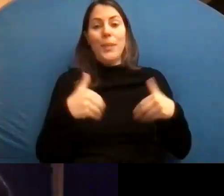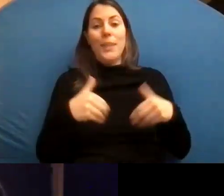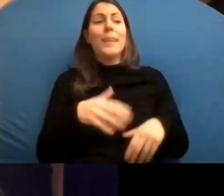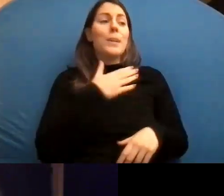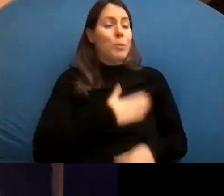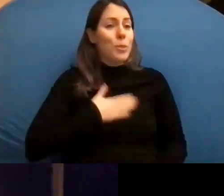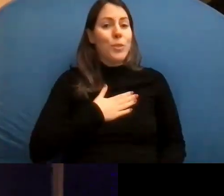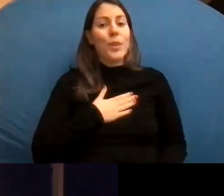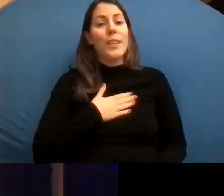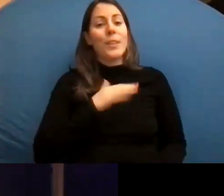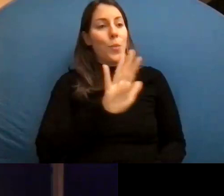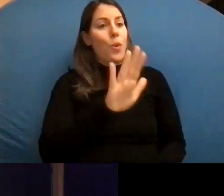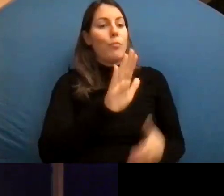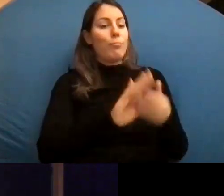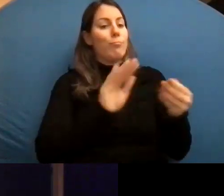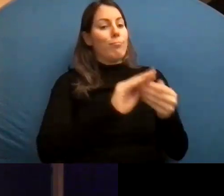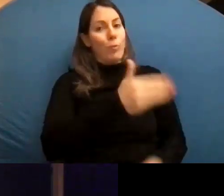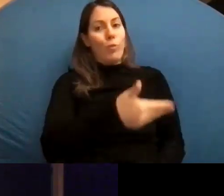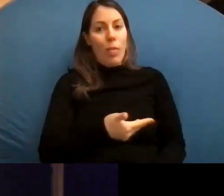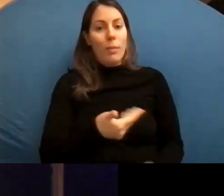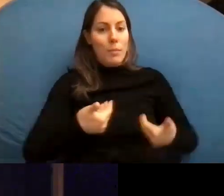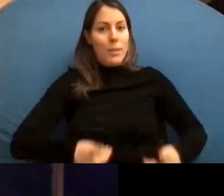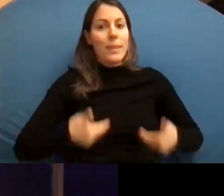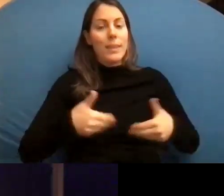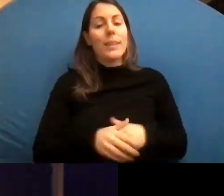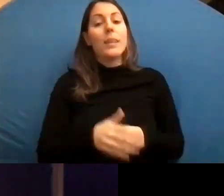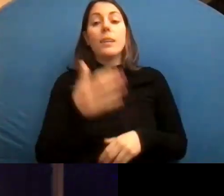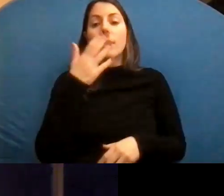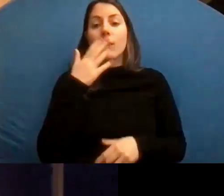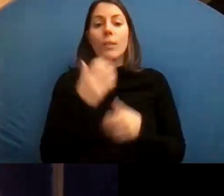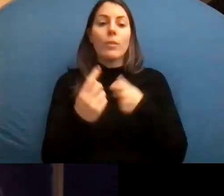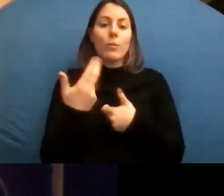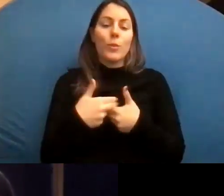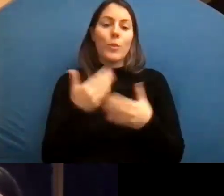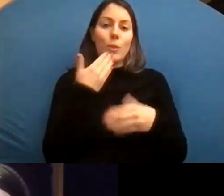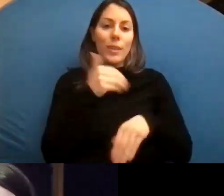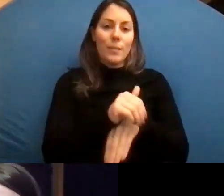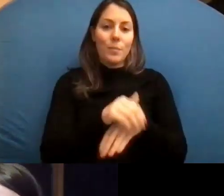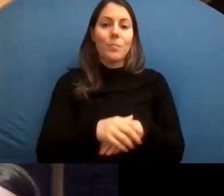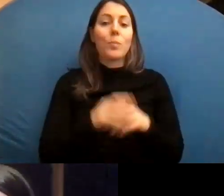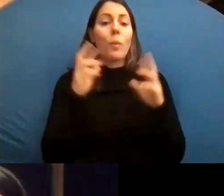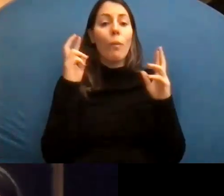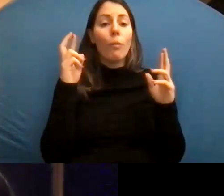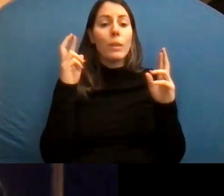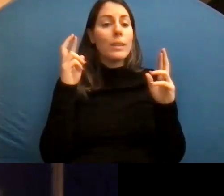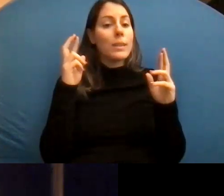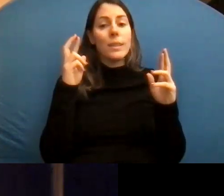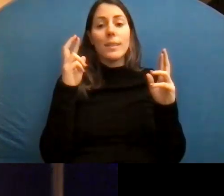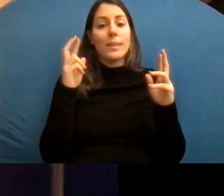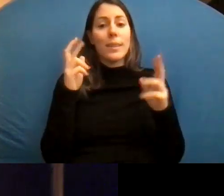much, Bonnie. Whew, that was a mouthful. I really appreciate the welcome. And thank you all